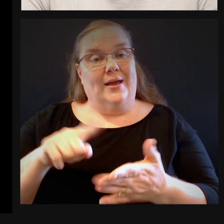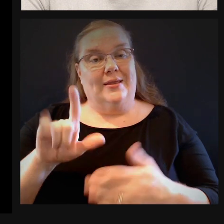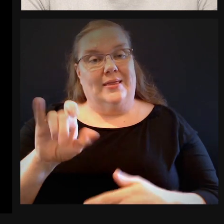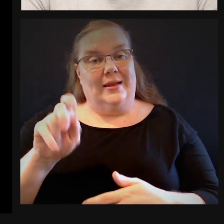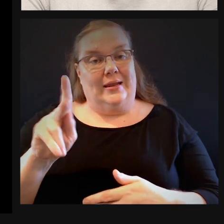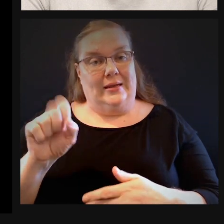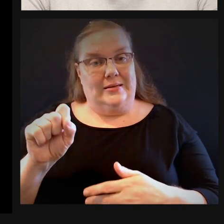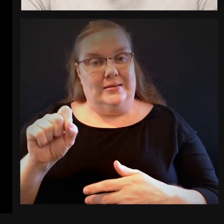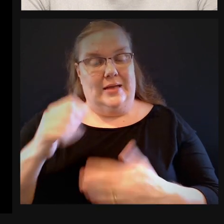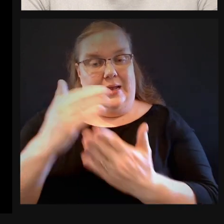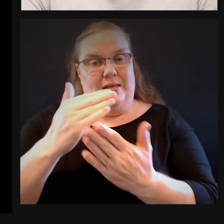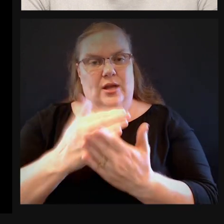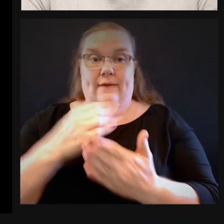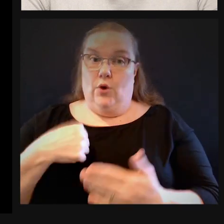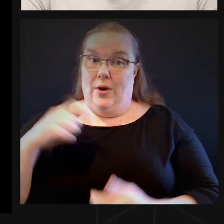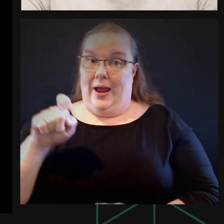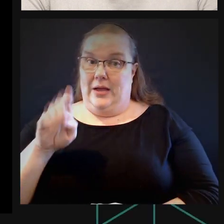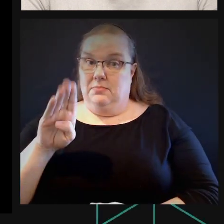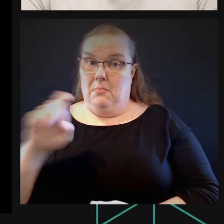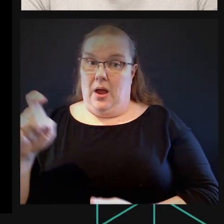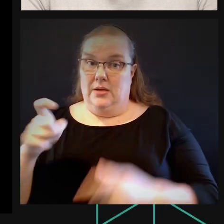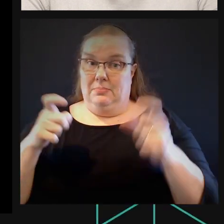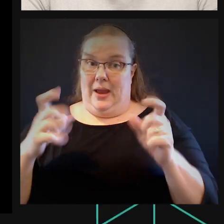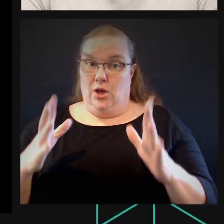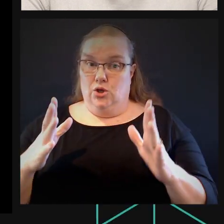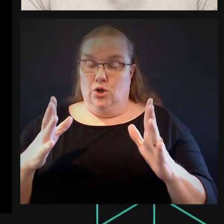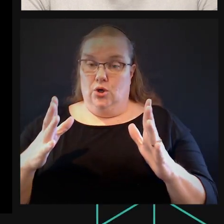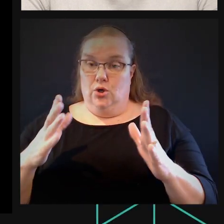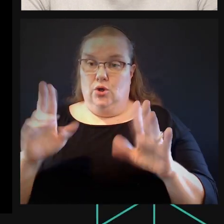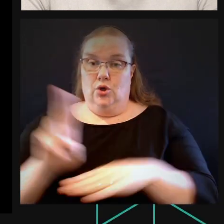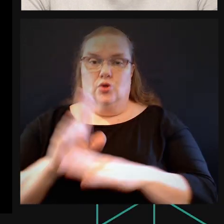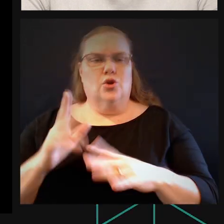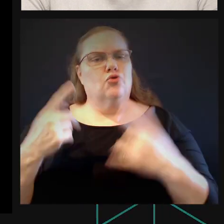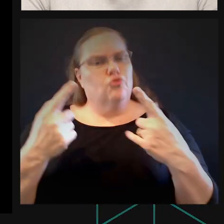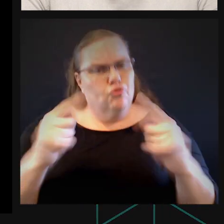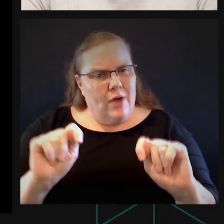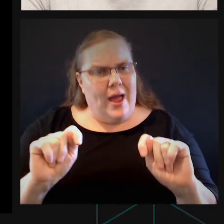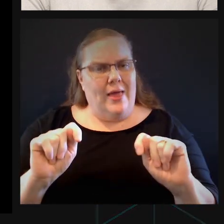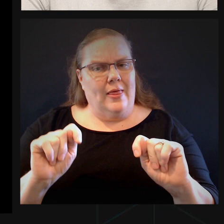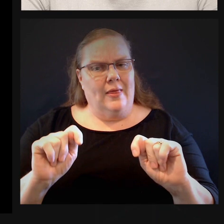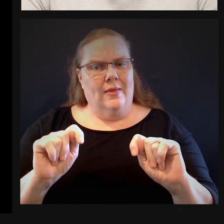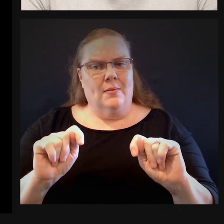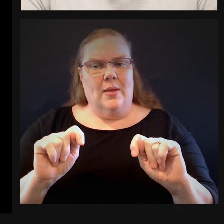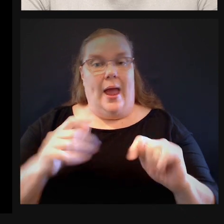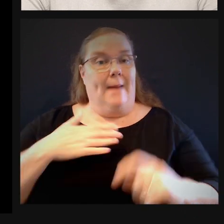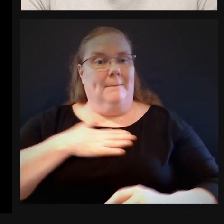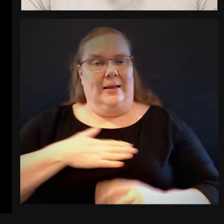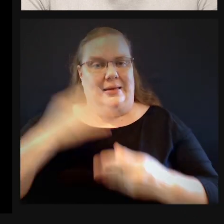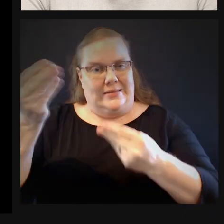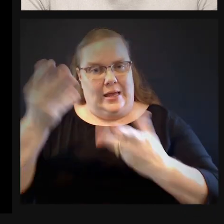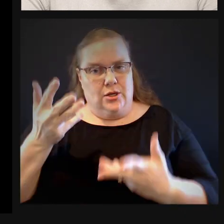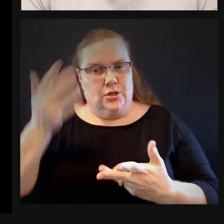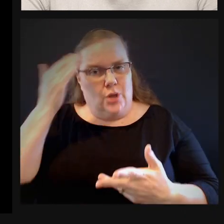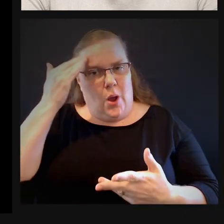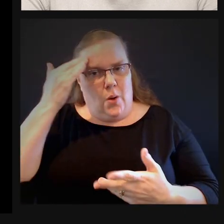And if you're an Xbox Manager user, try out these features and let us know what you think by using the suggestion button in the upper right hand corner.